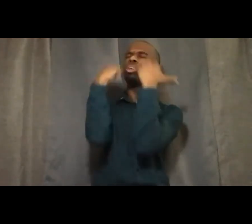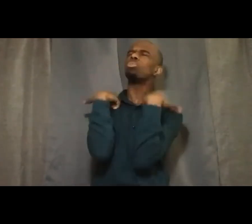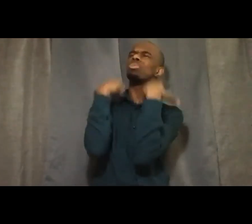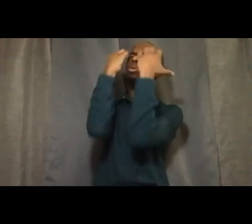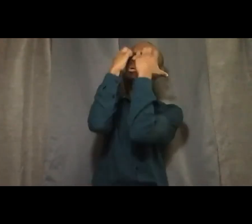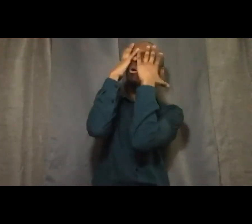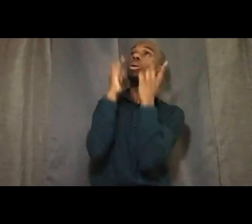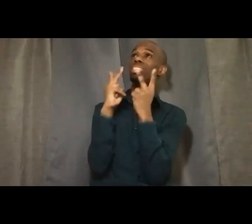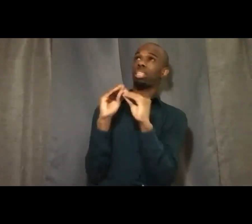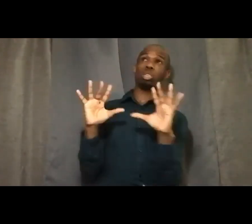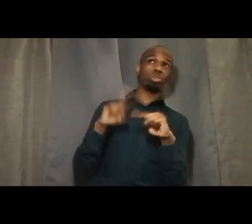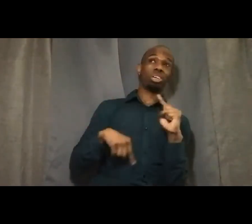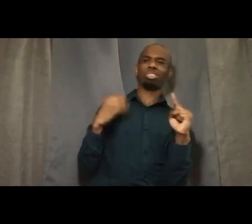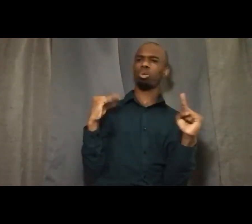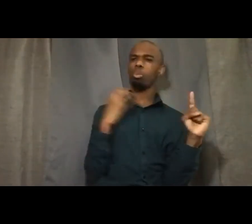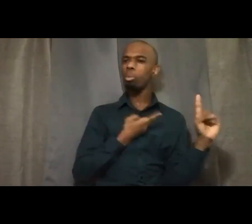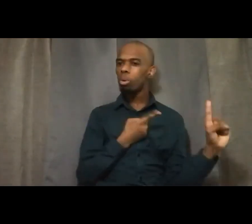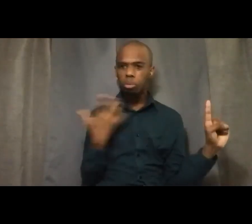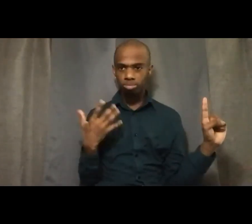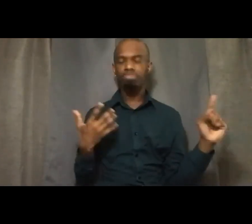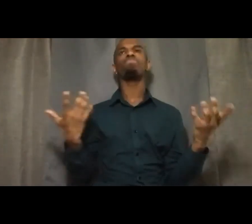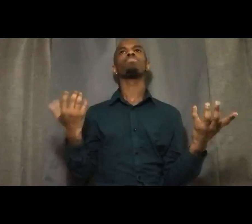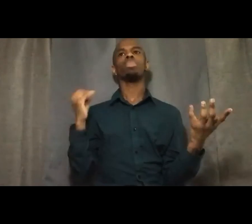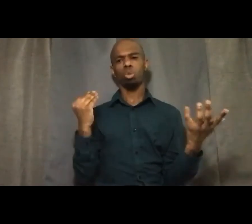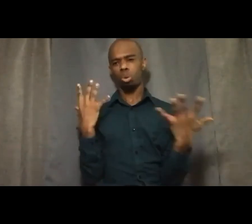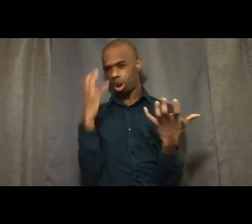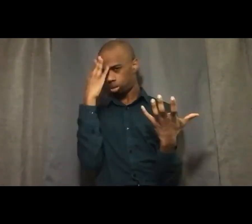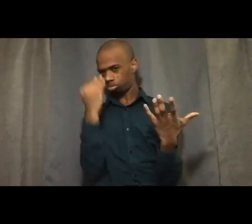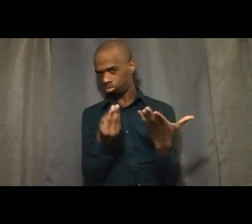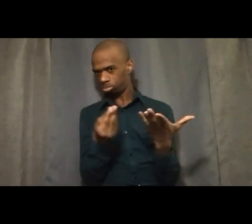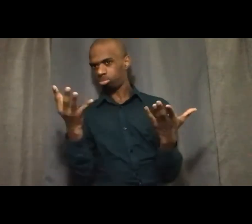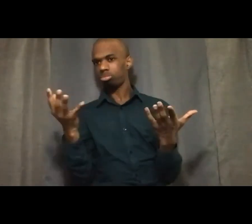And I liken it to diets, right. So I always have like a grand vision